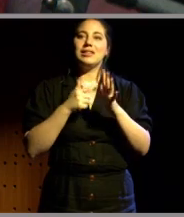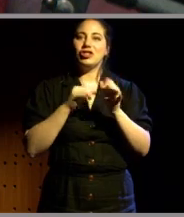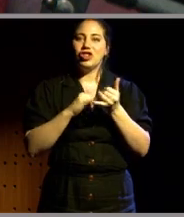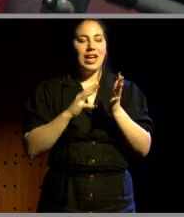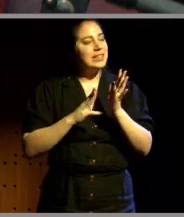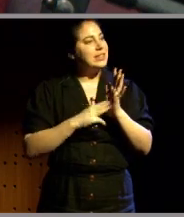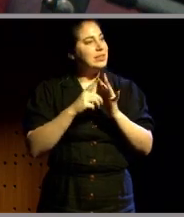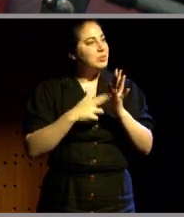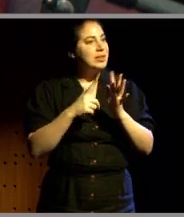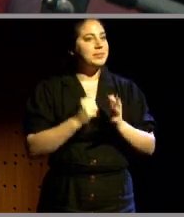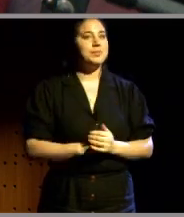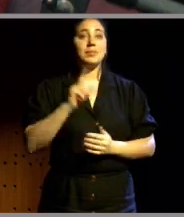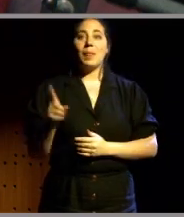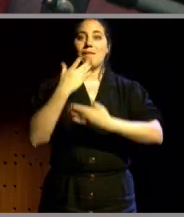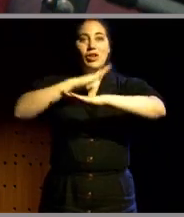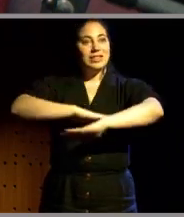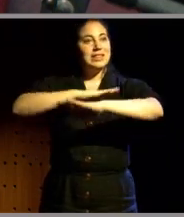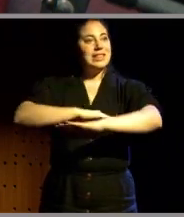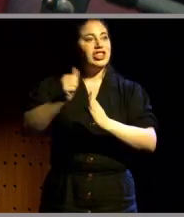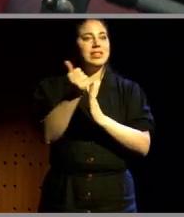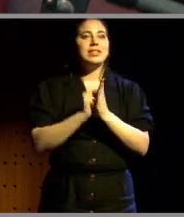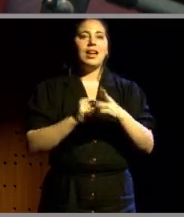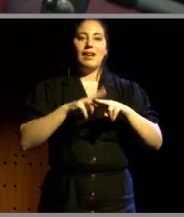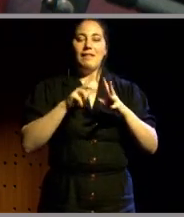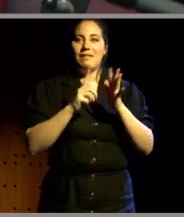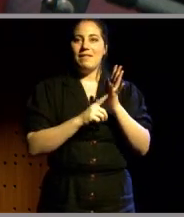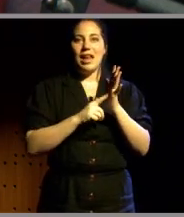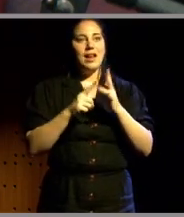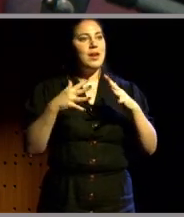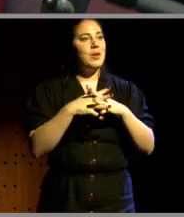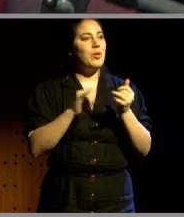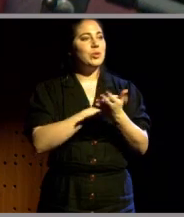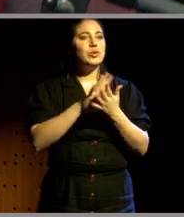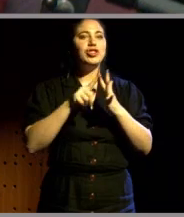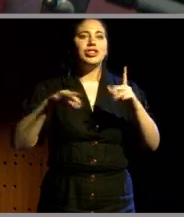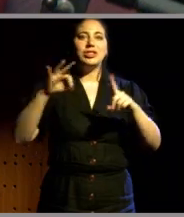The First Nations Arts Fellowship, which supports an outstanding established artist